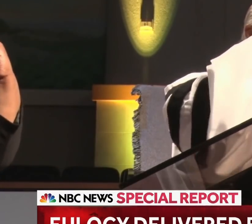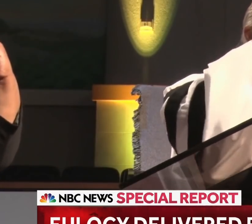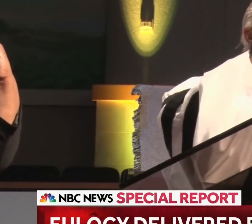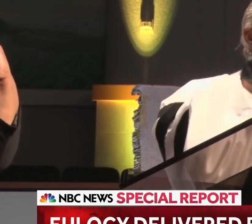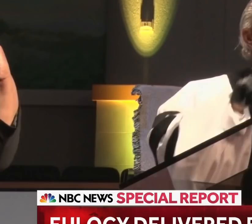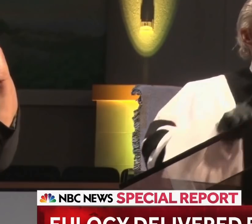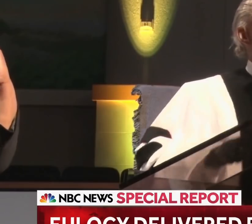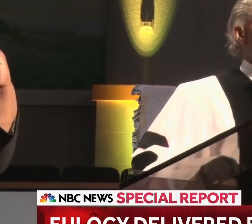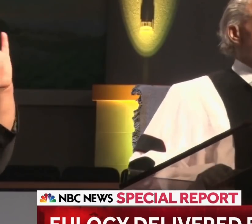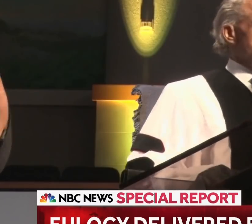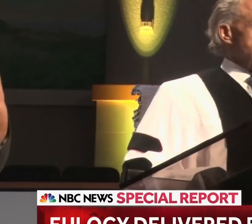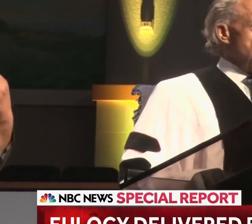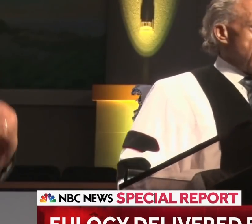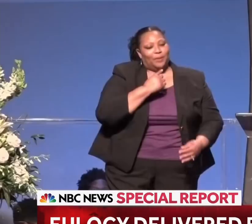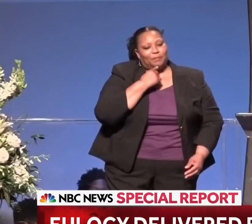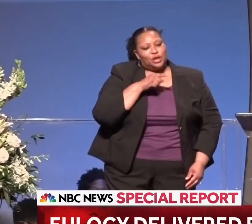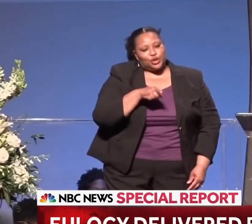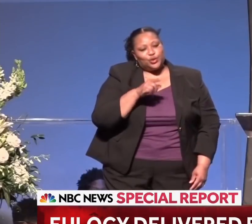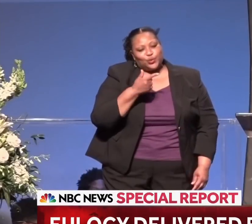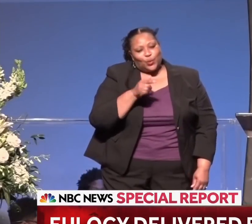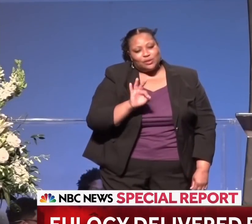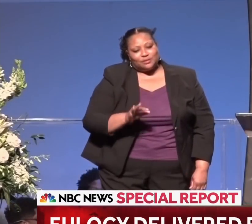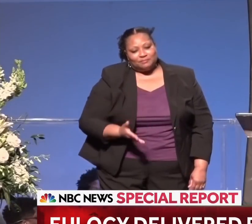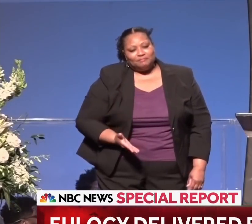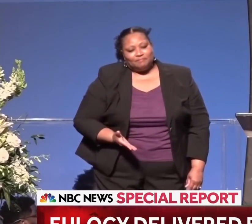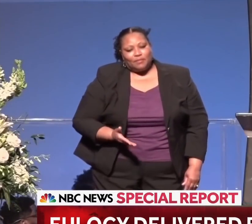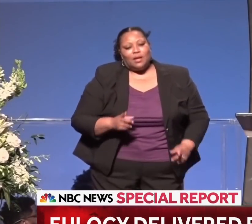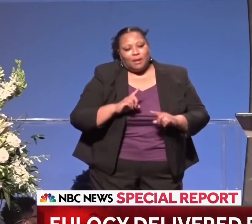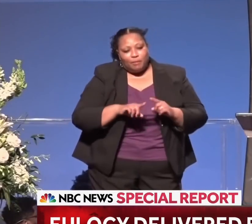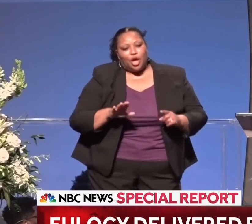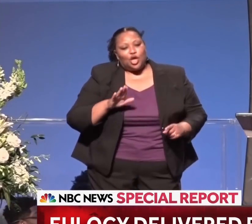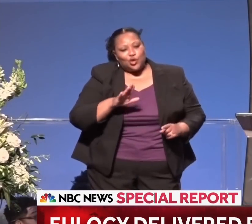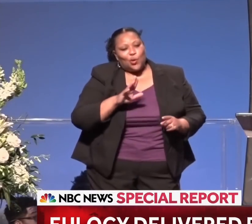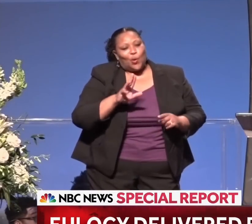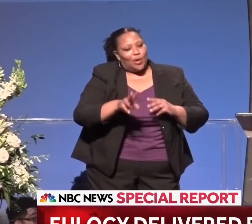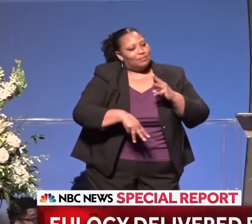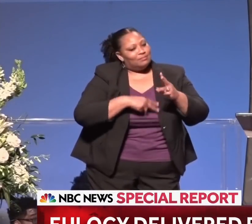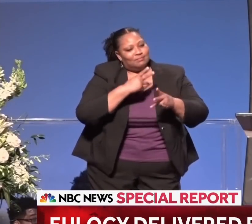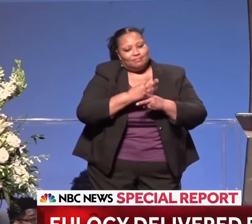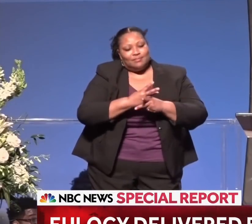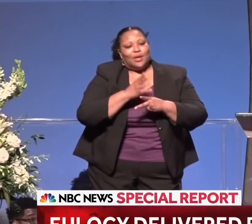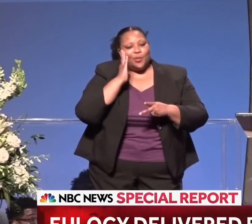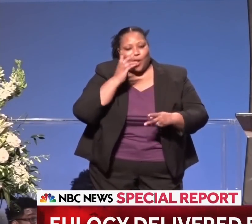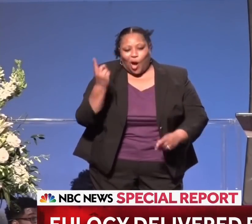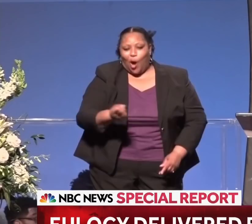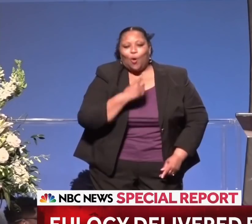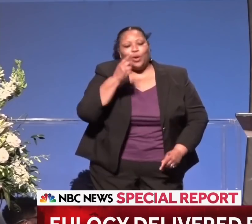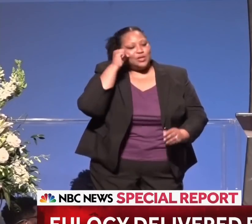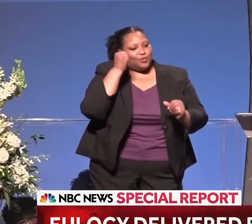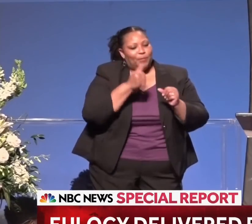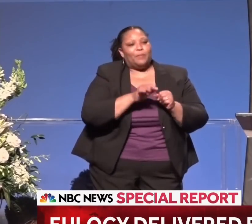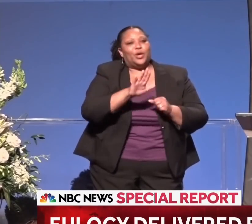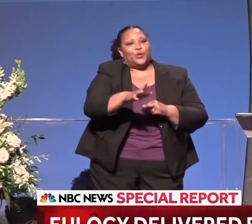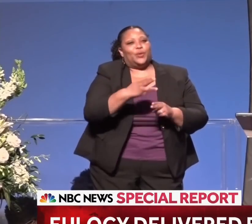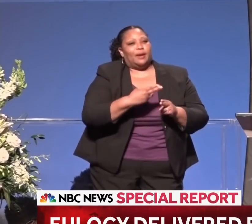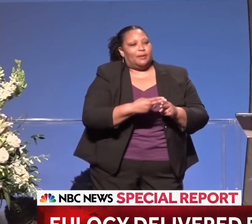UNTIL WE HAVE ONE STANDARD OF JUSTICE. YOUR FAMILY’S GOING TO MISS YOU,